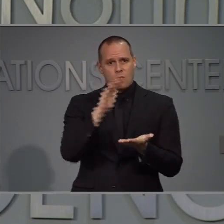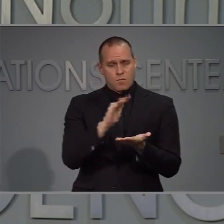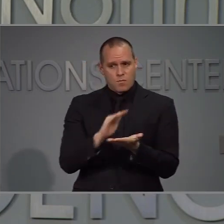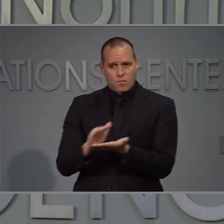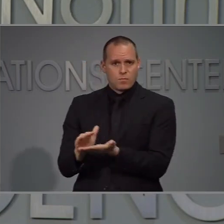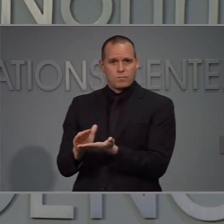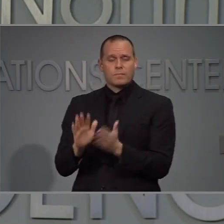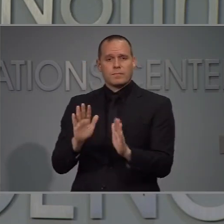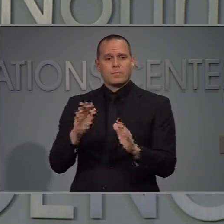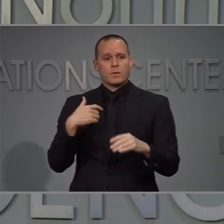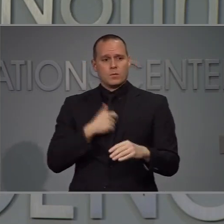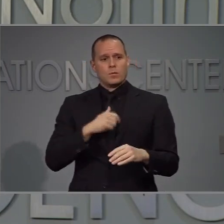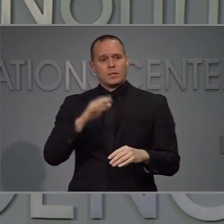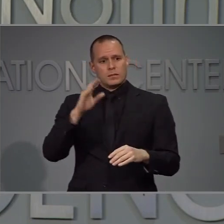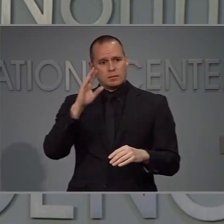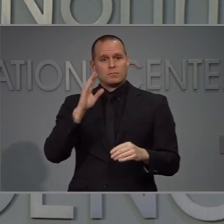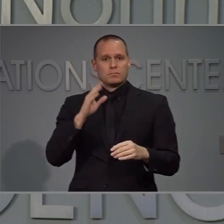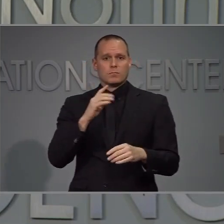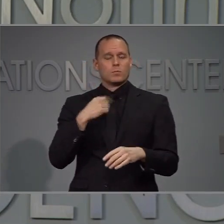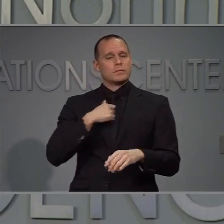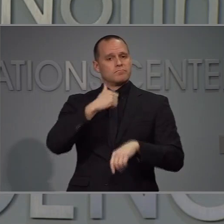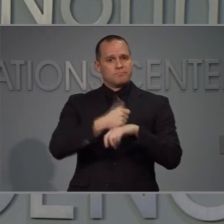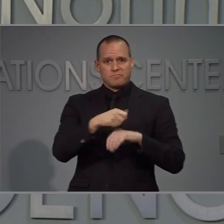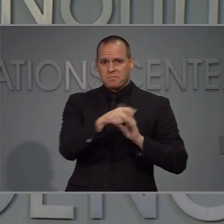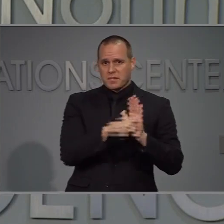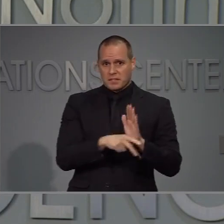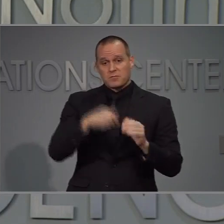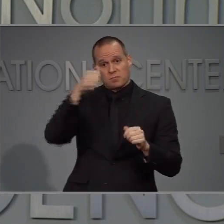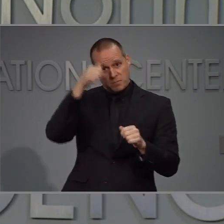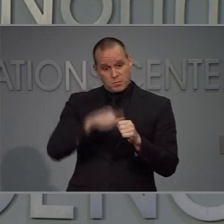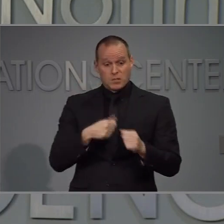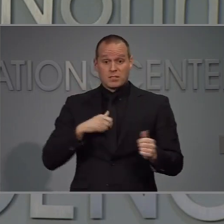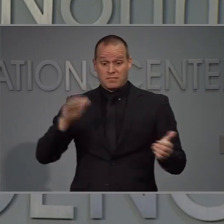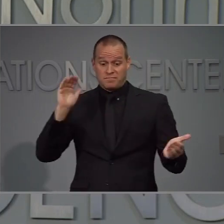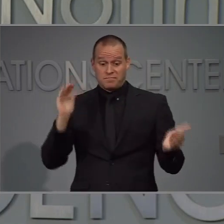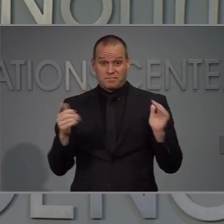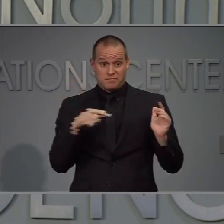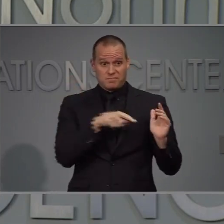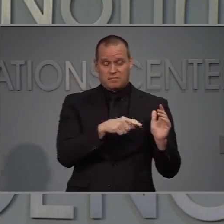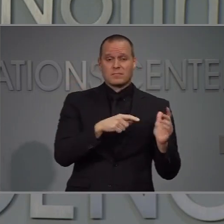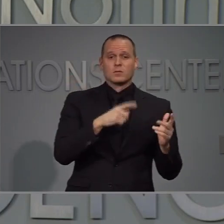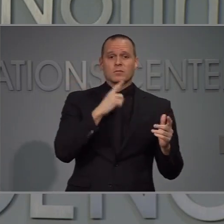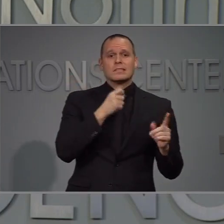OUR STATE TOOK STRONG ACTIONS TO SLOW THE